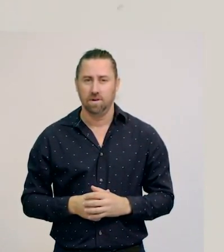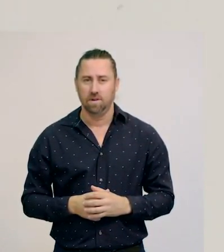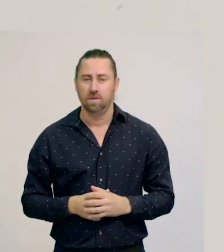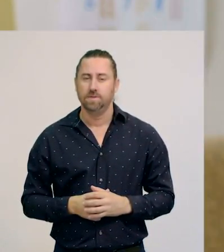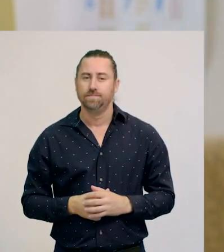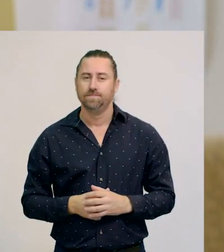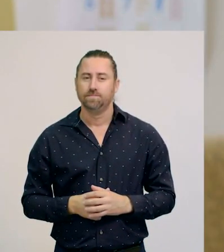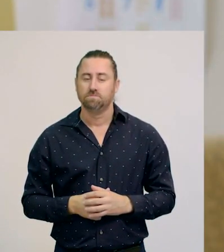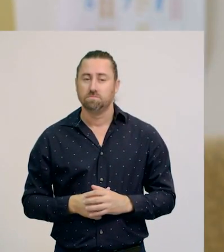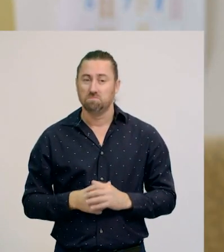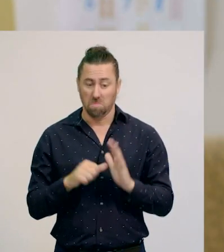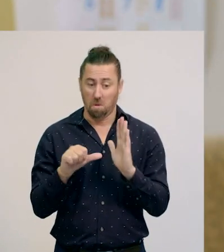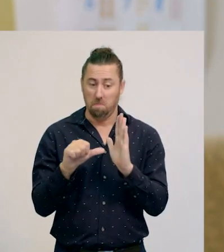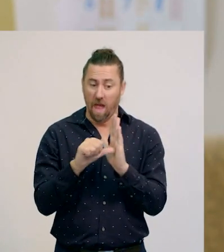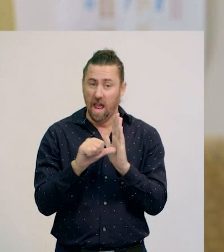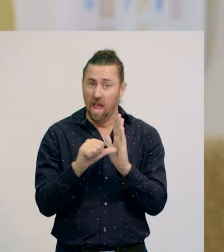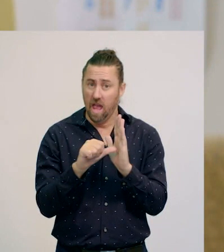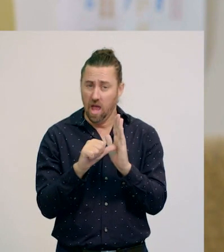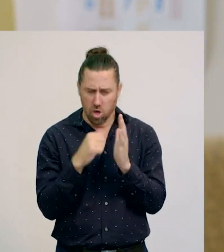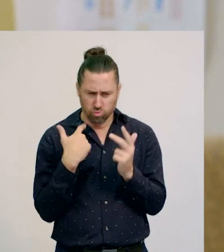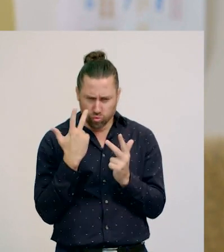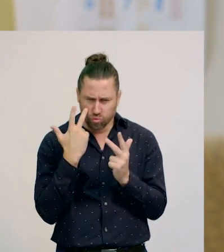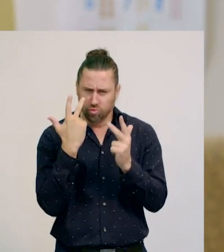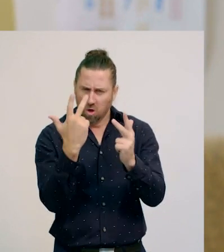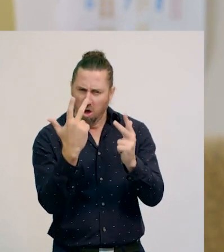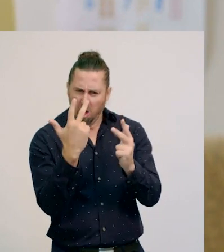Money amounts can be written in different ways,